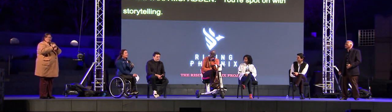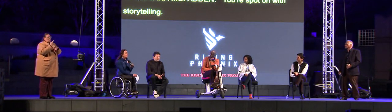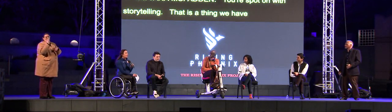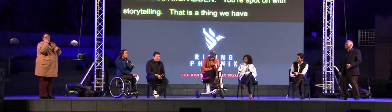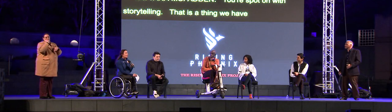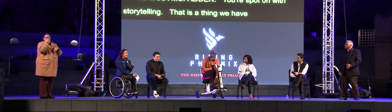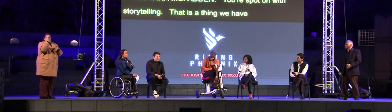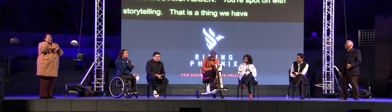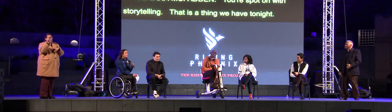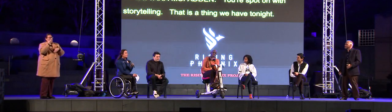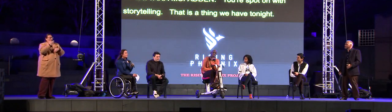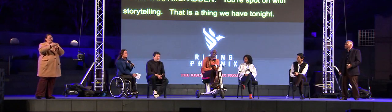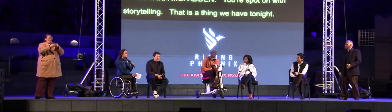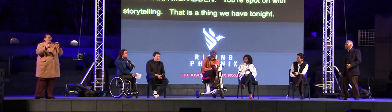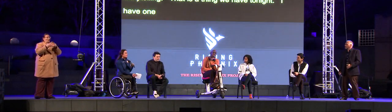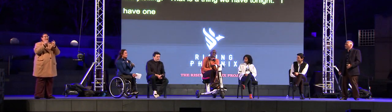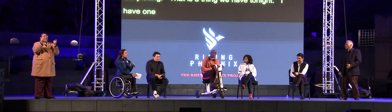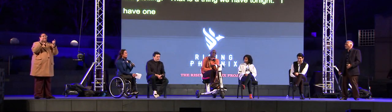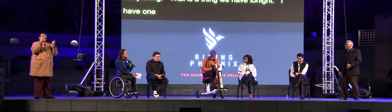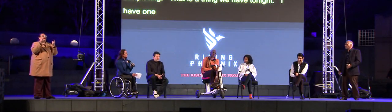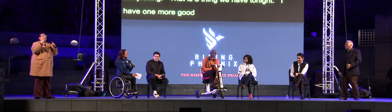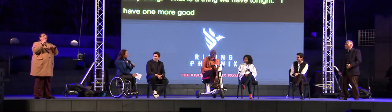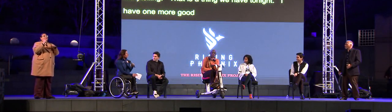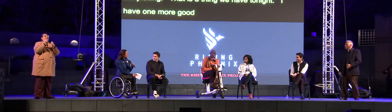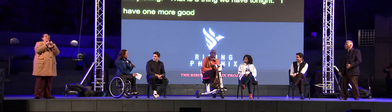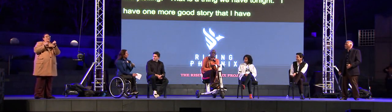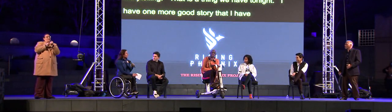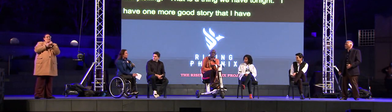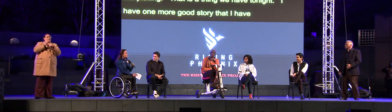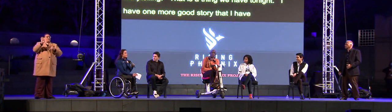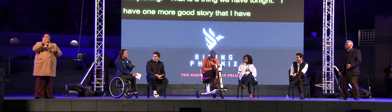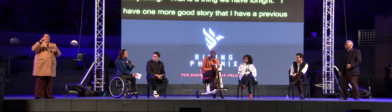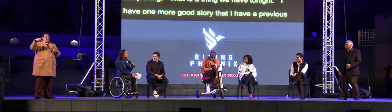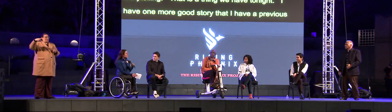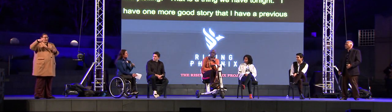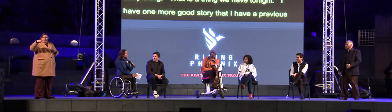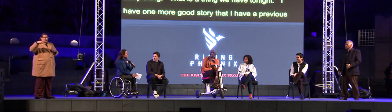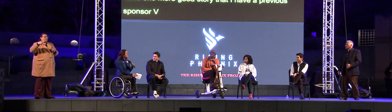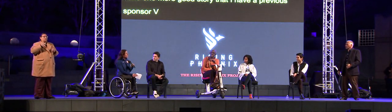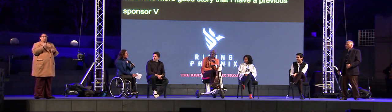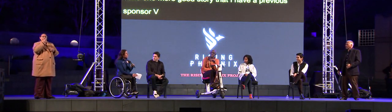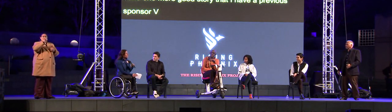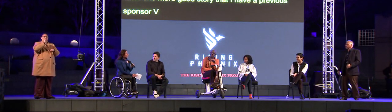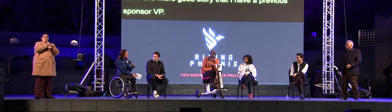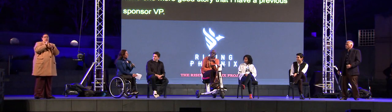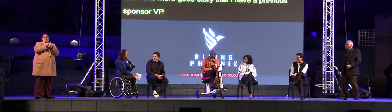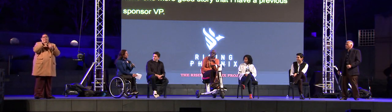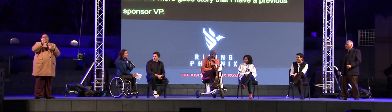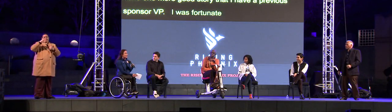That I had a previous sponsor of BP, and I was really fortunate to be with them three years.